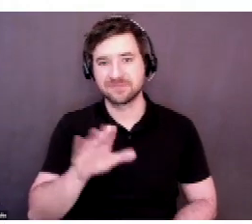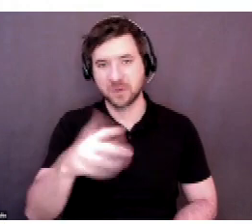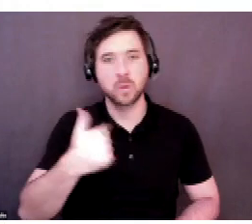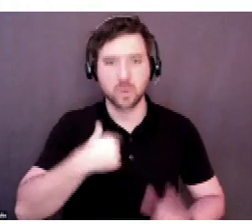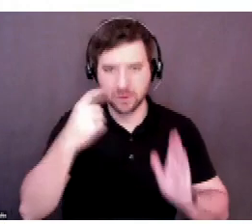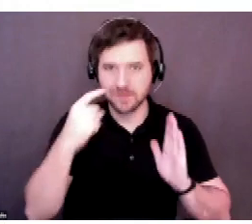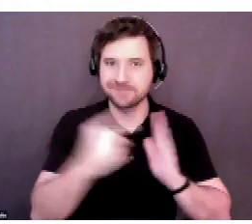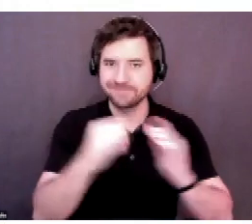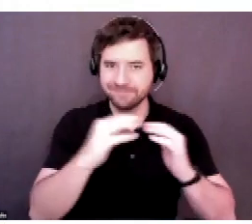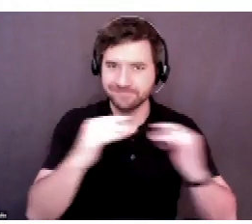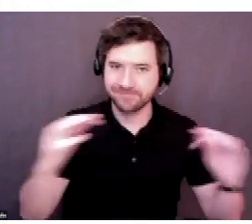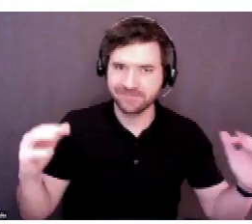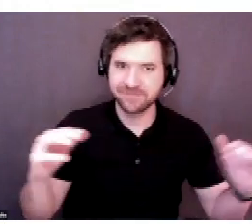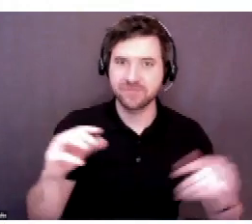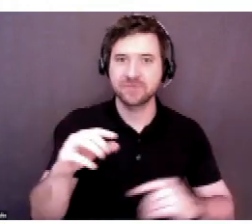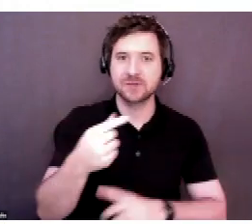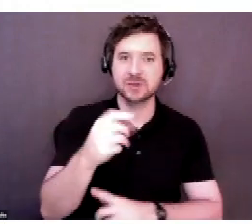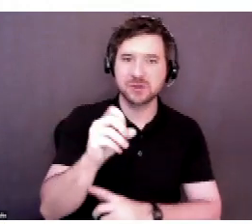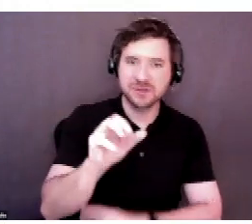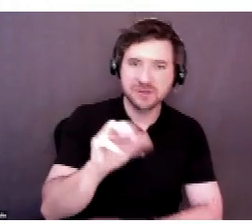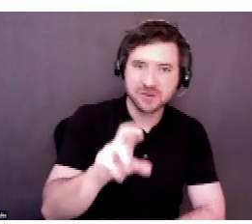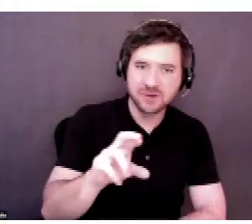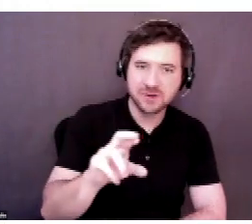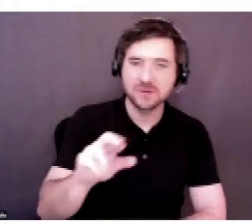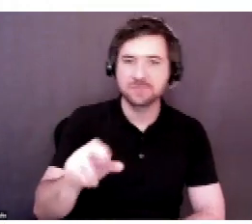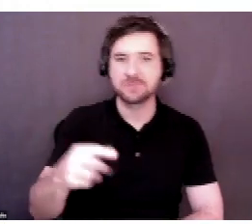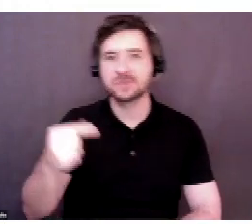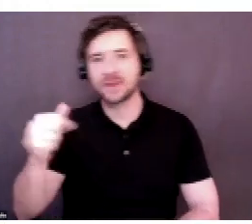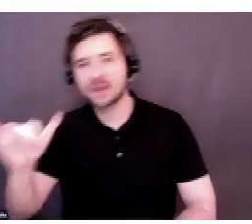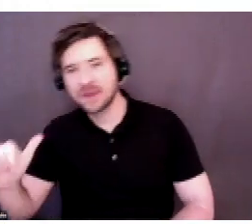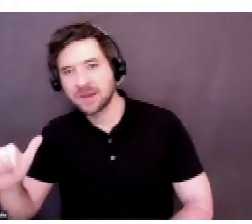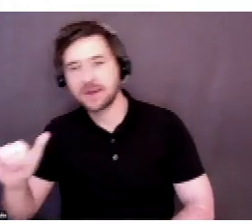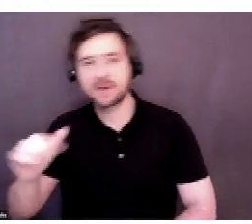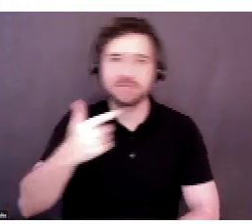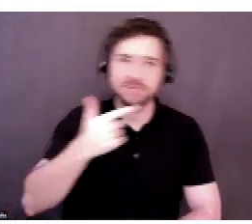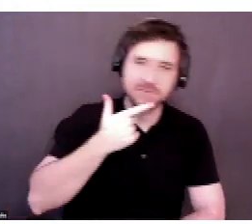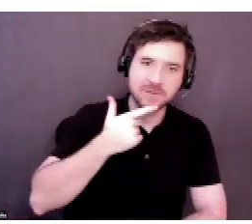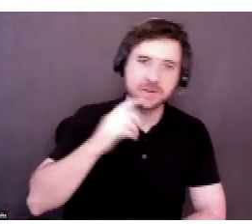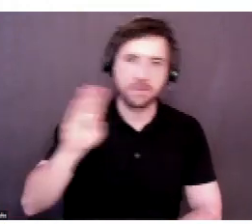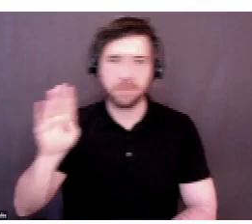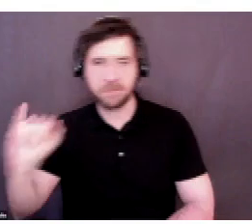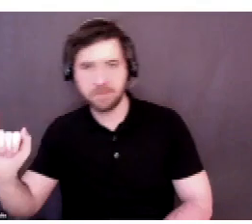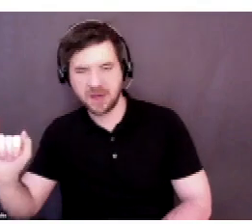sexual orientation, and gender expression, and we strive to be as inclusive as possible.